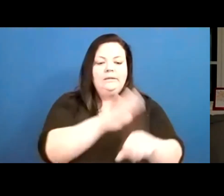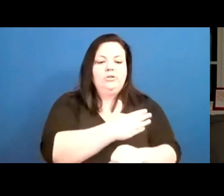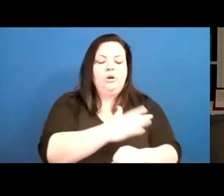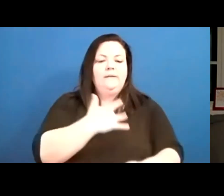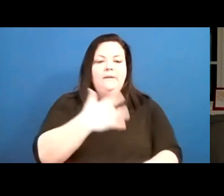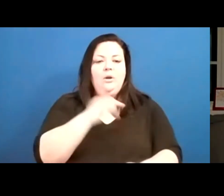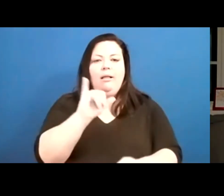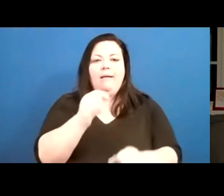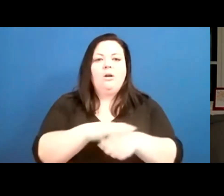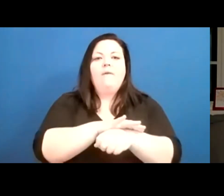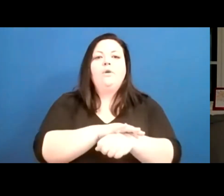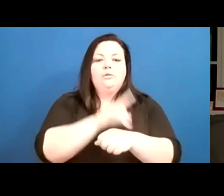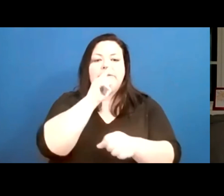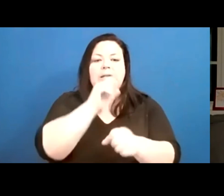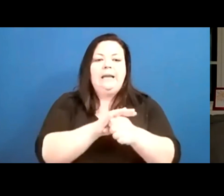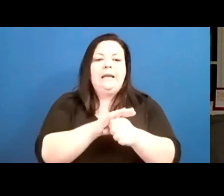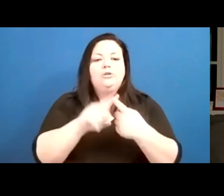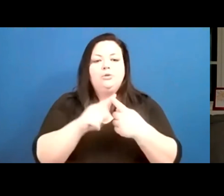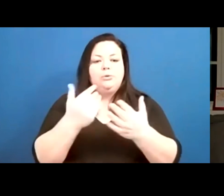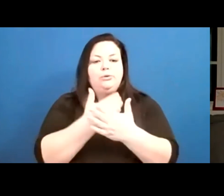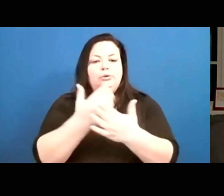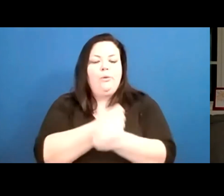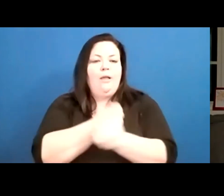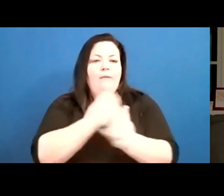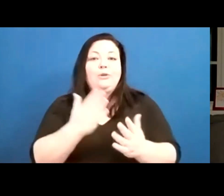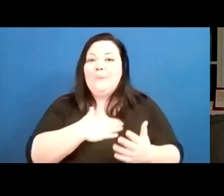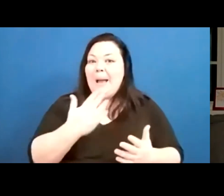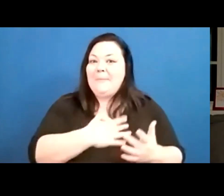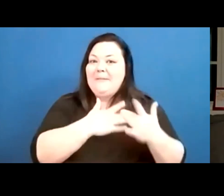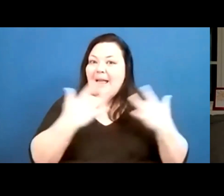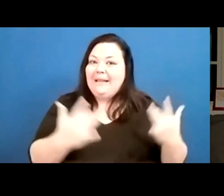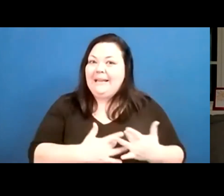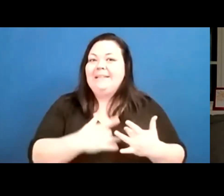dedicated to new lovers." So, happy Valentine's Day to my current love